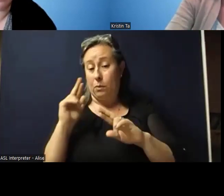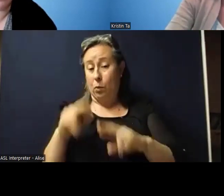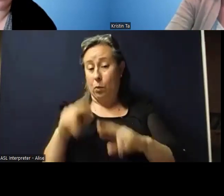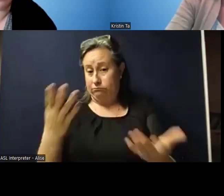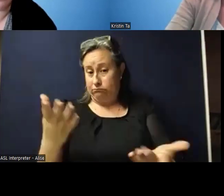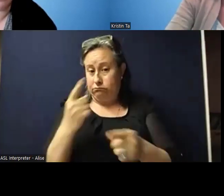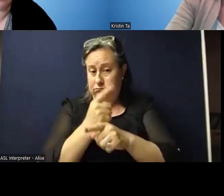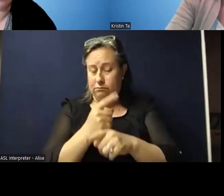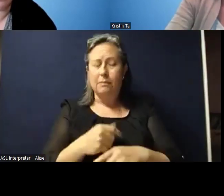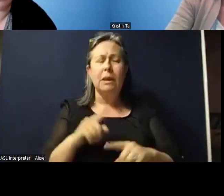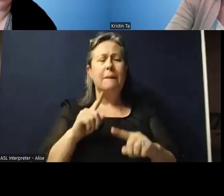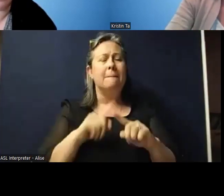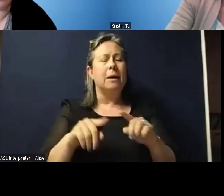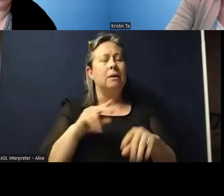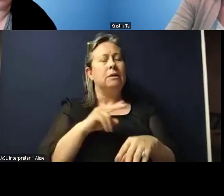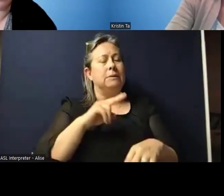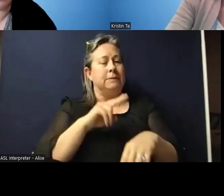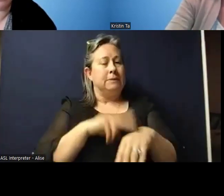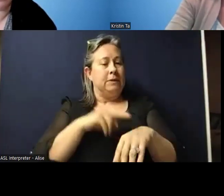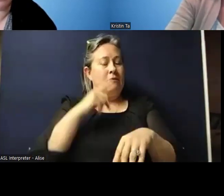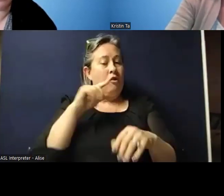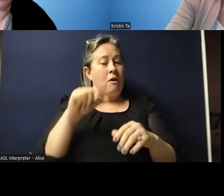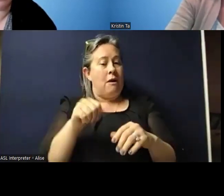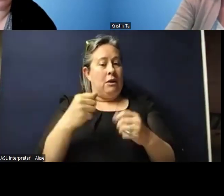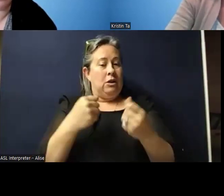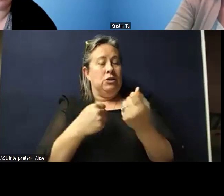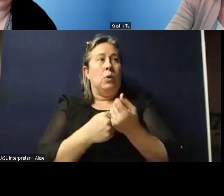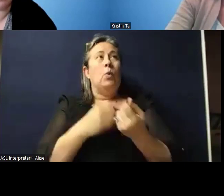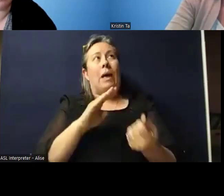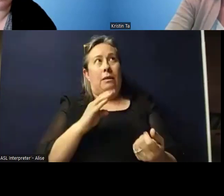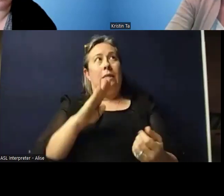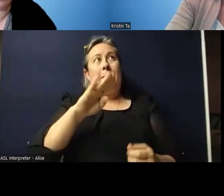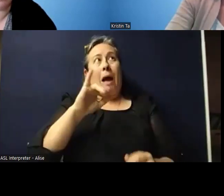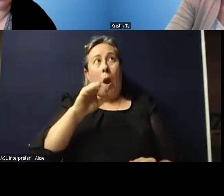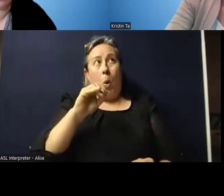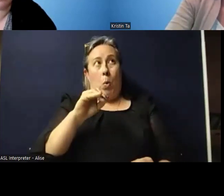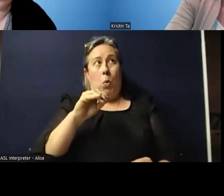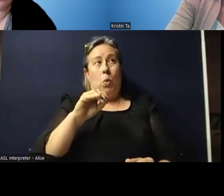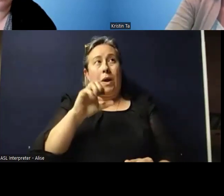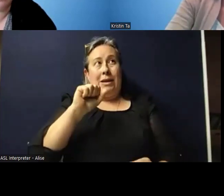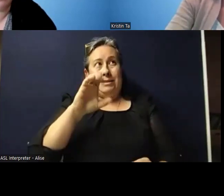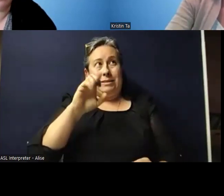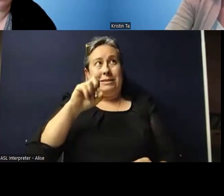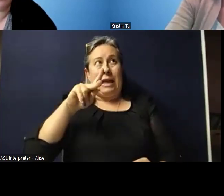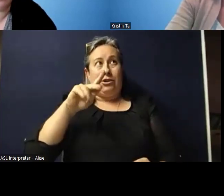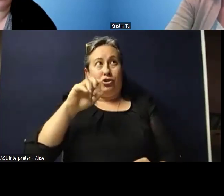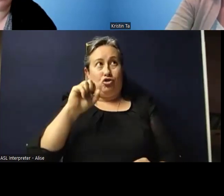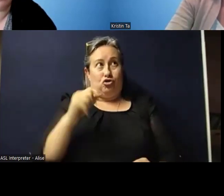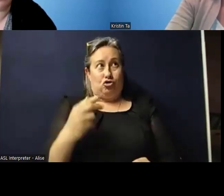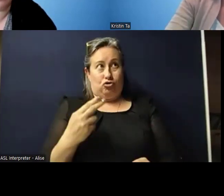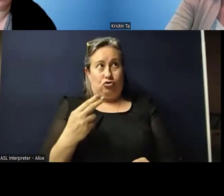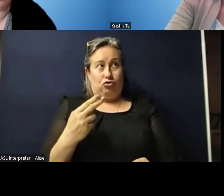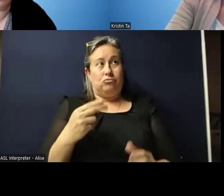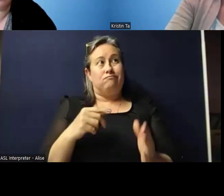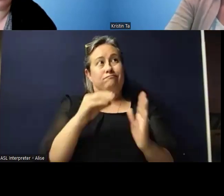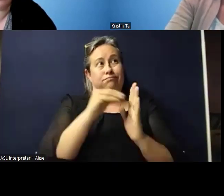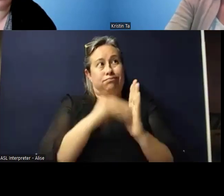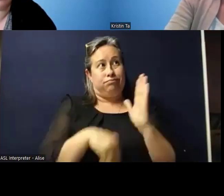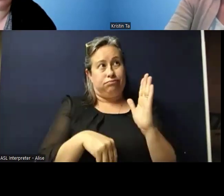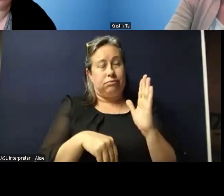but typically for Other Support ... well, at the biosketch, right, that's always submitted, but with Other Support, Other Support is collected at